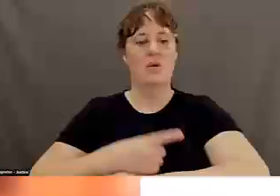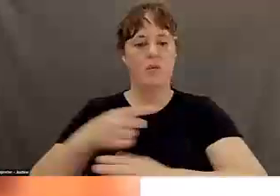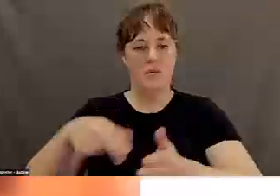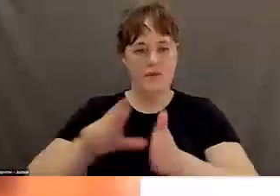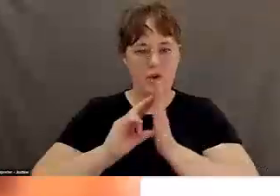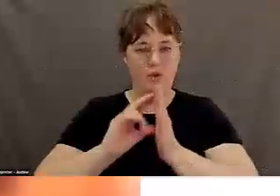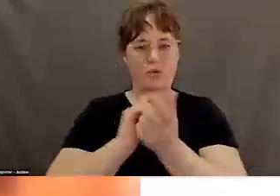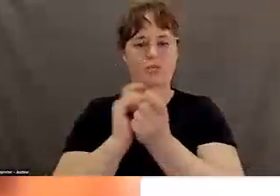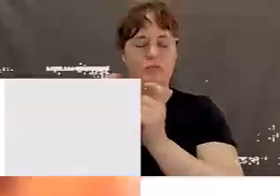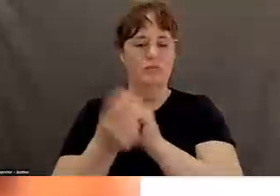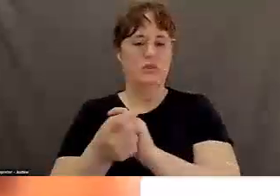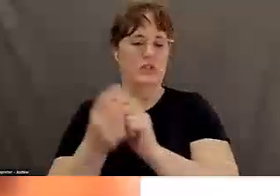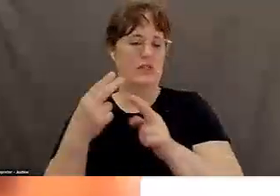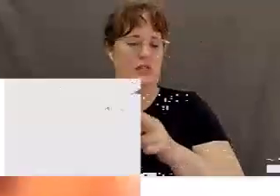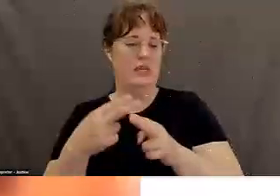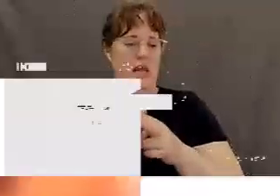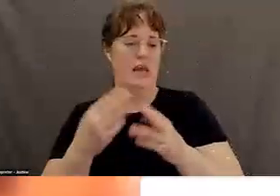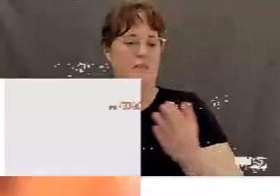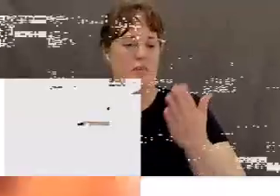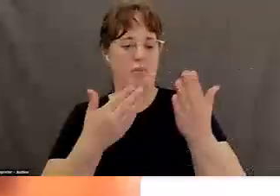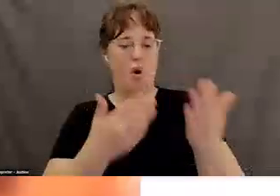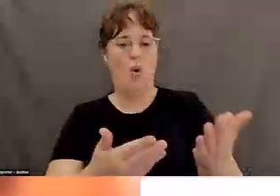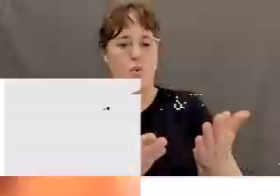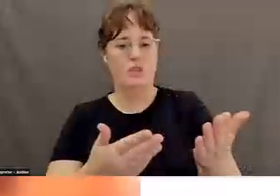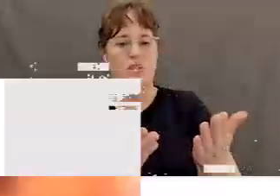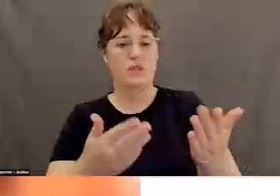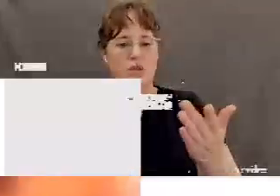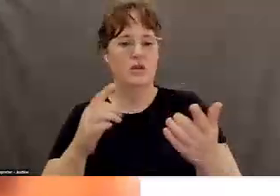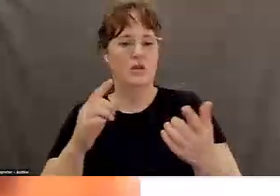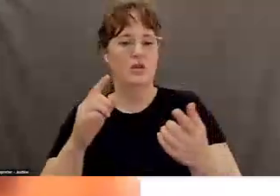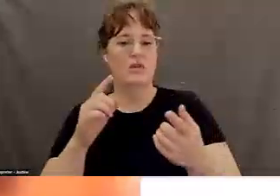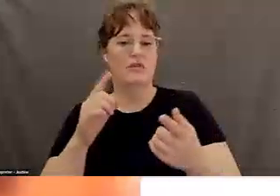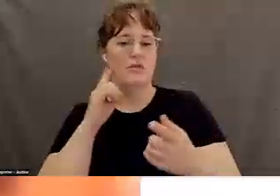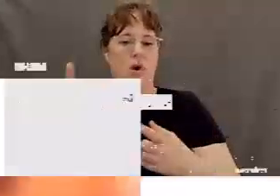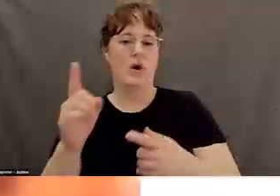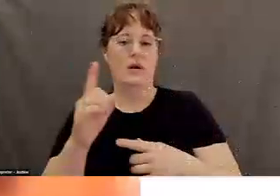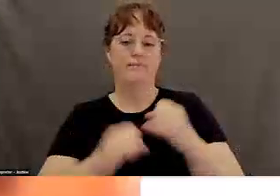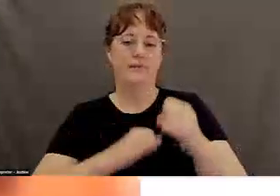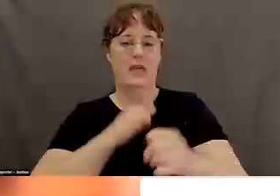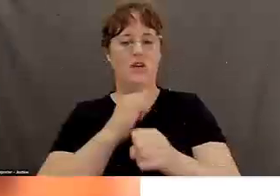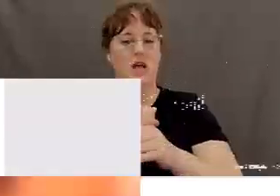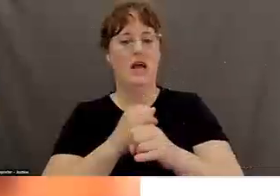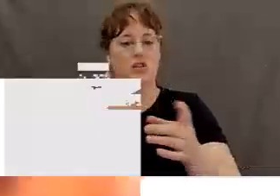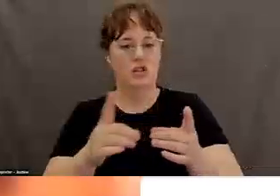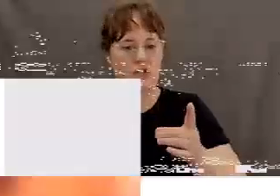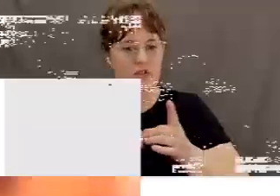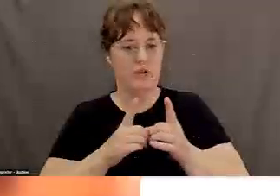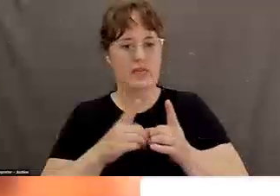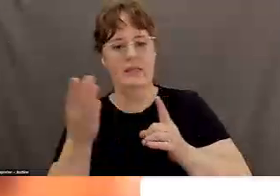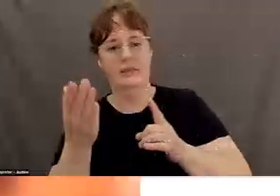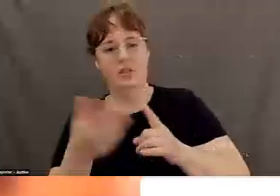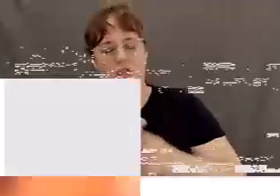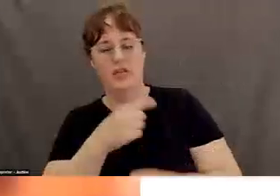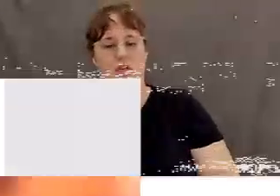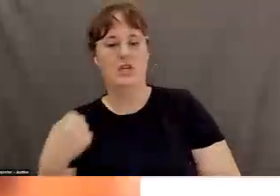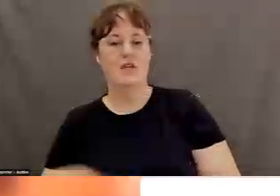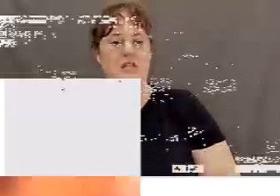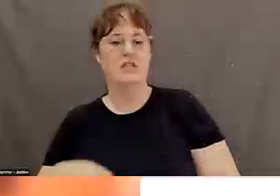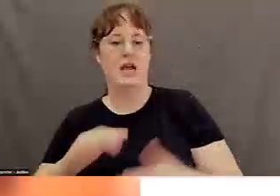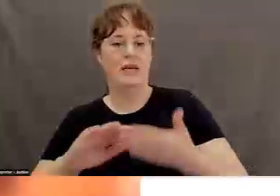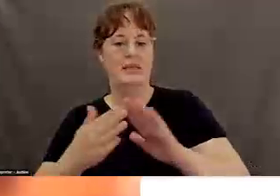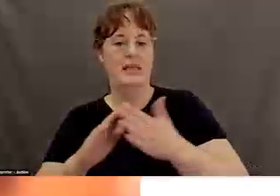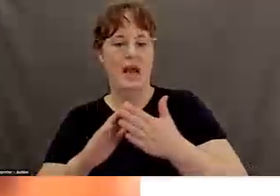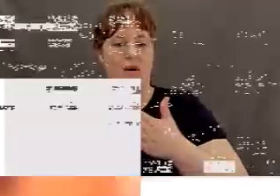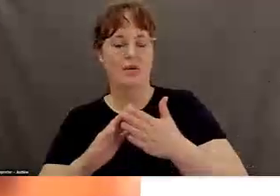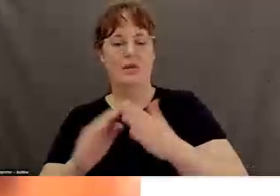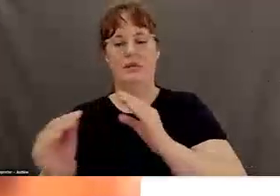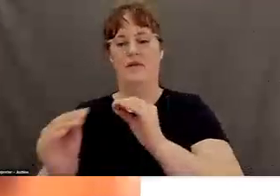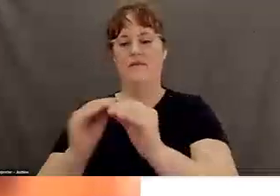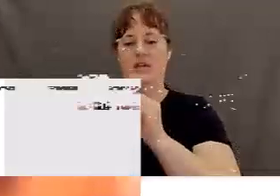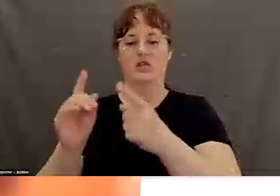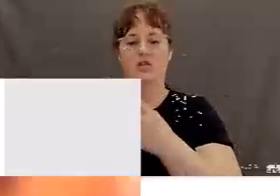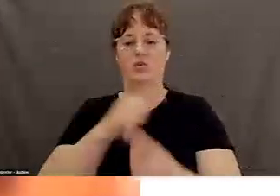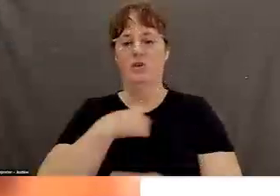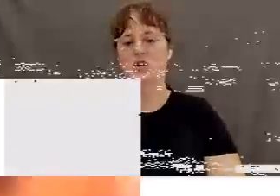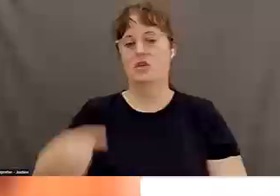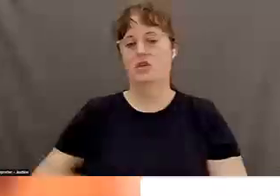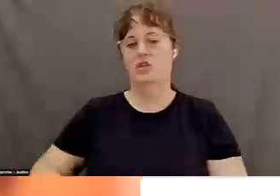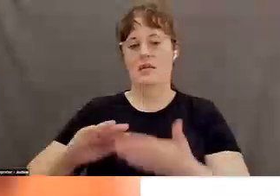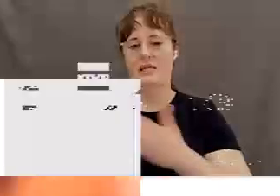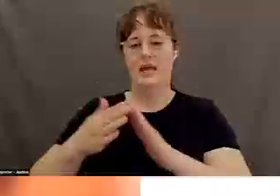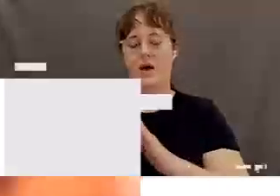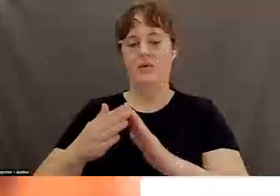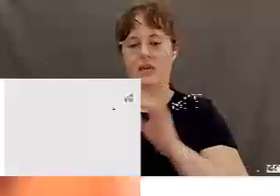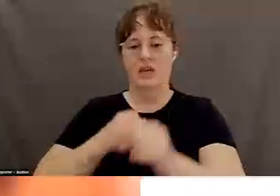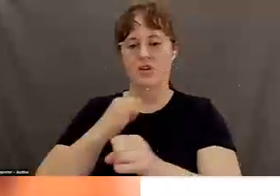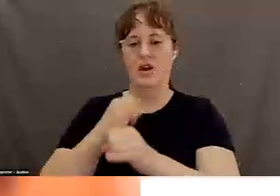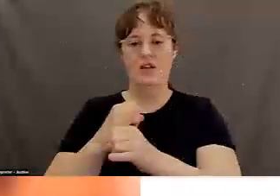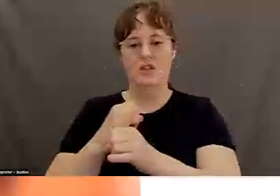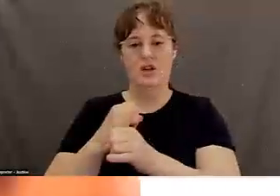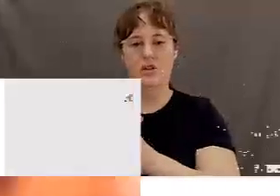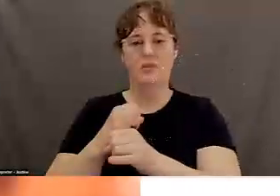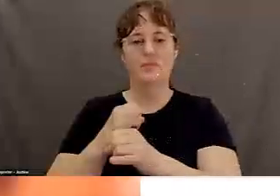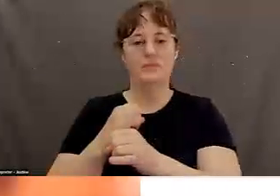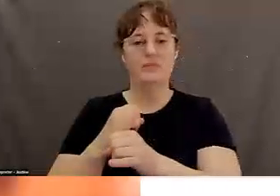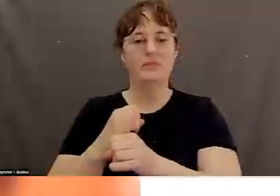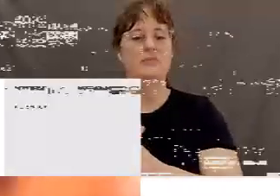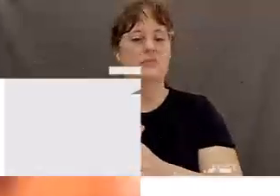Boardroom: From Brian Chao, asking the board to demonstrate that equity and fiscal responsibility could guide the Ballard Link Extension project by choosing the Jackson Hub alternative, and asking for the International District slash Chinatown station to be named